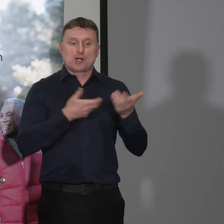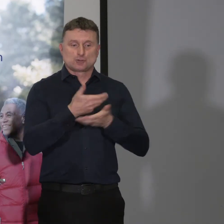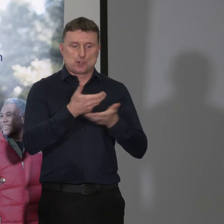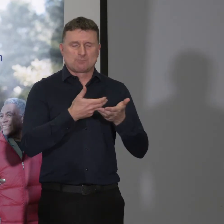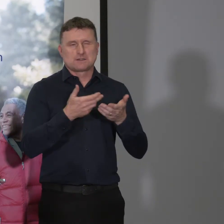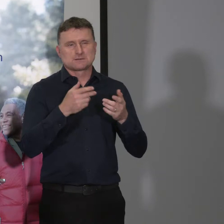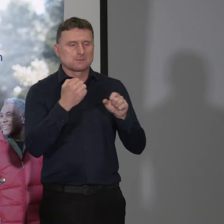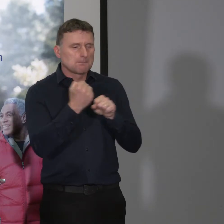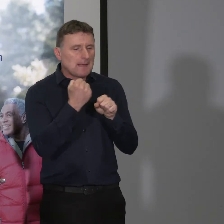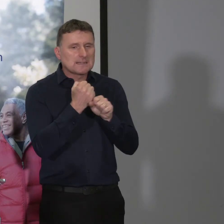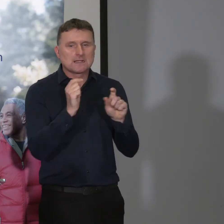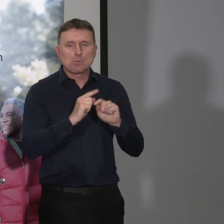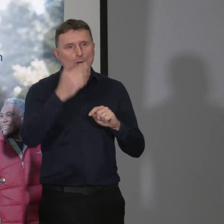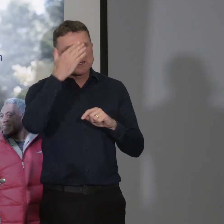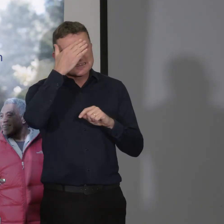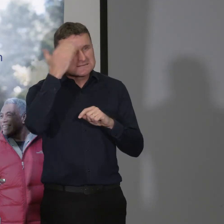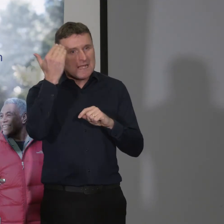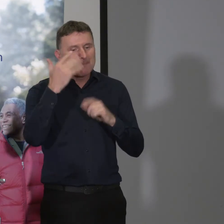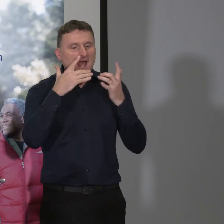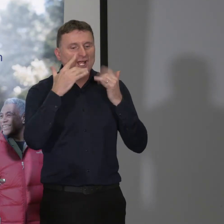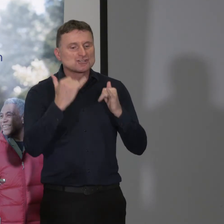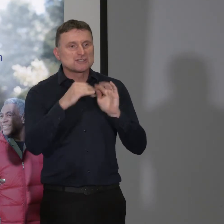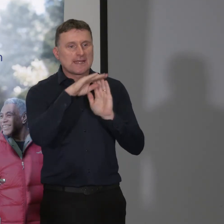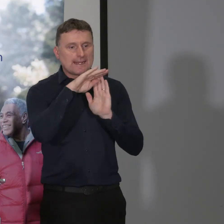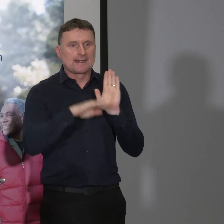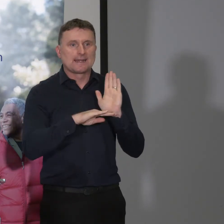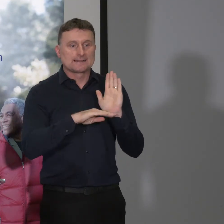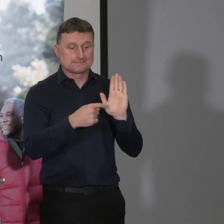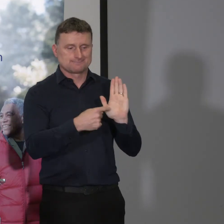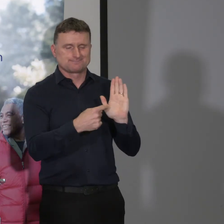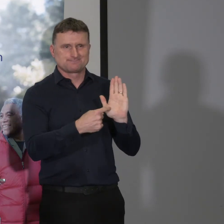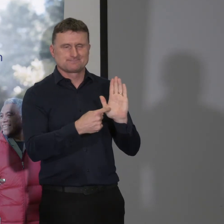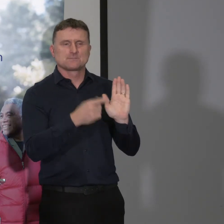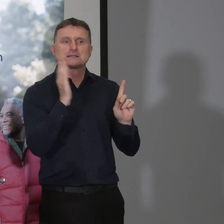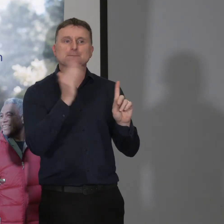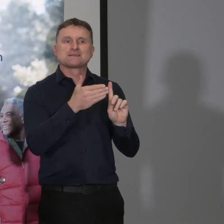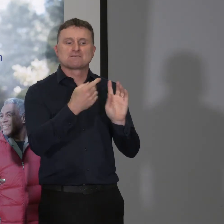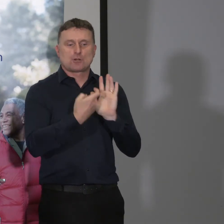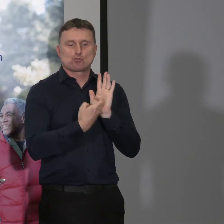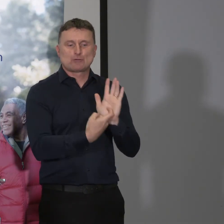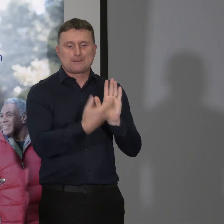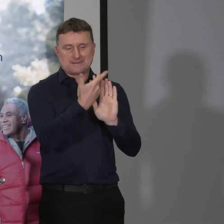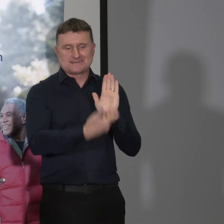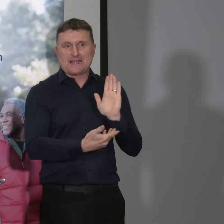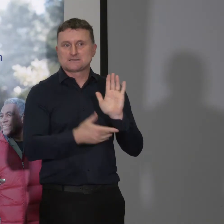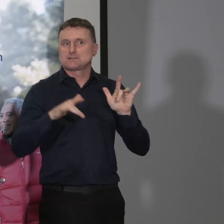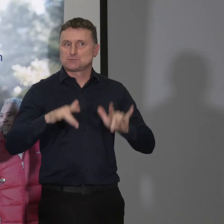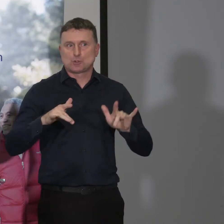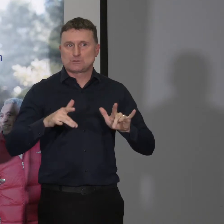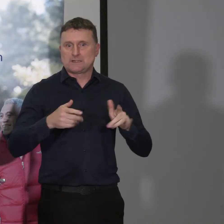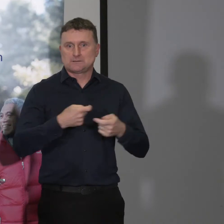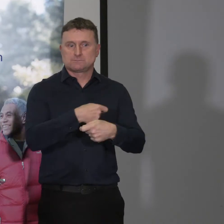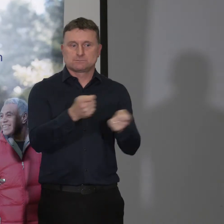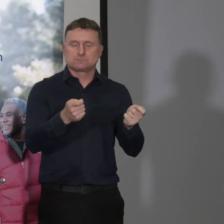is a summer checklist. The exact detail of that and the specific recommendations are